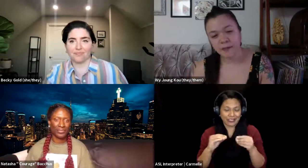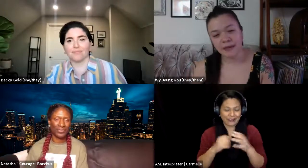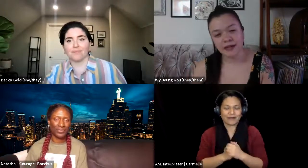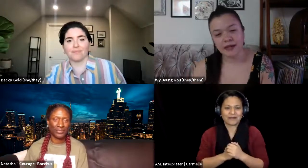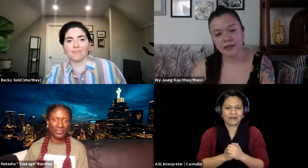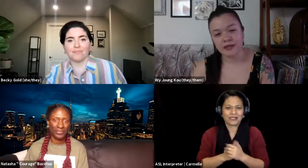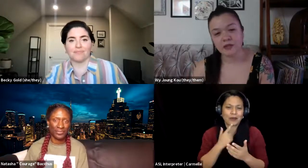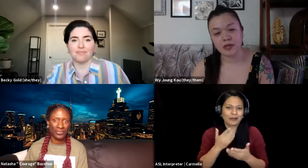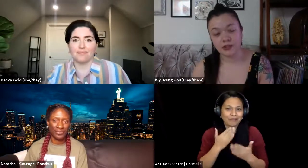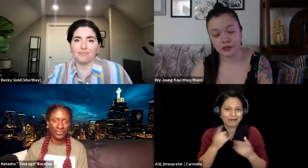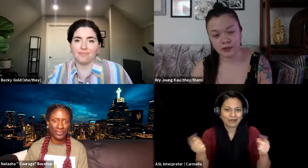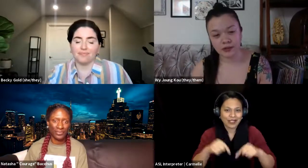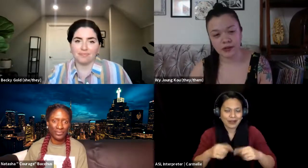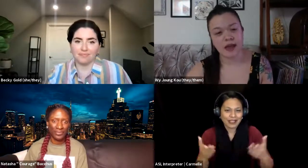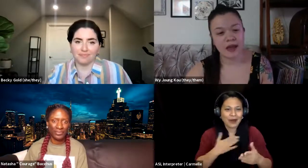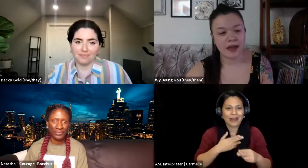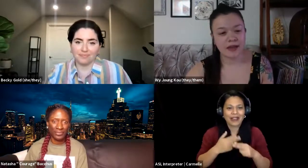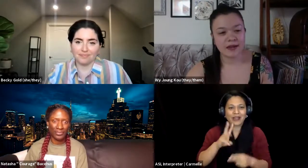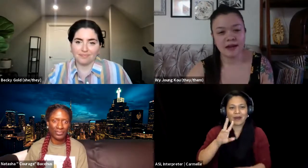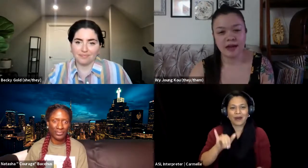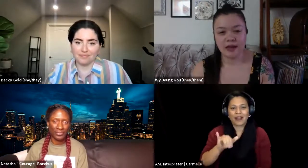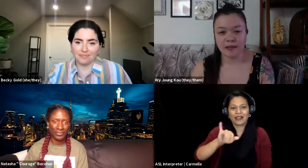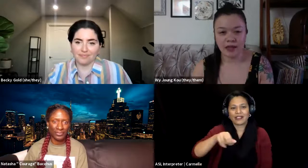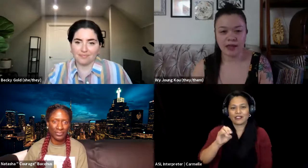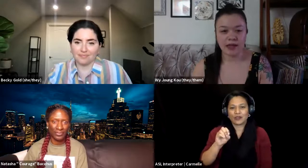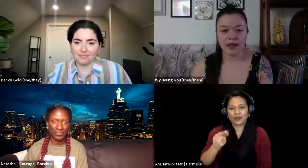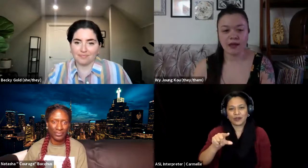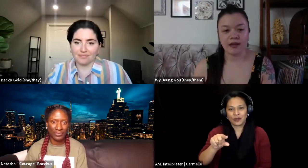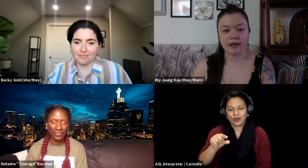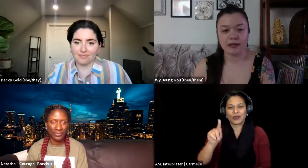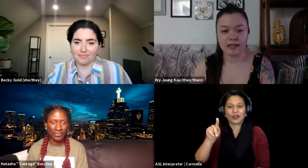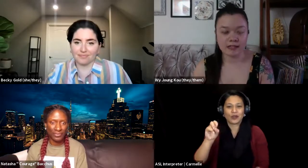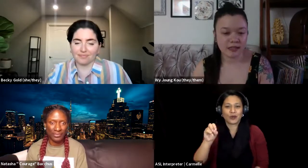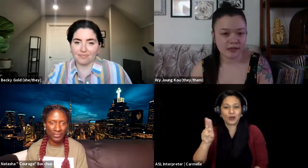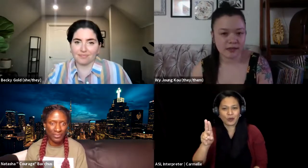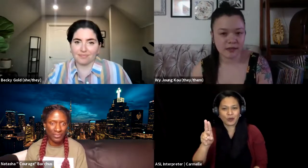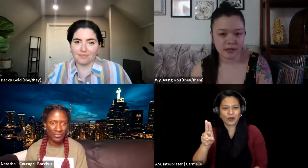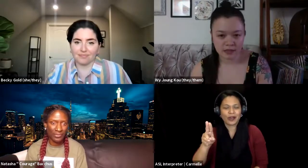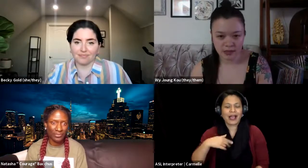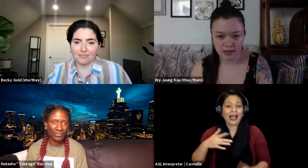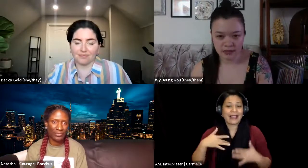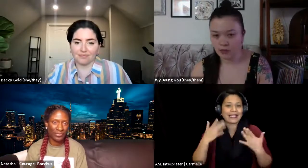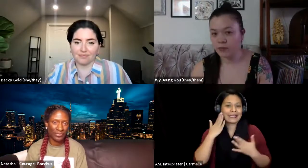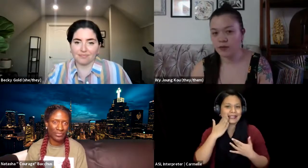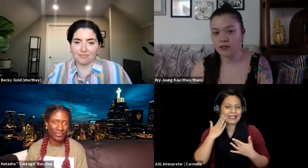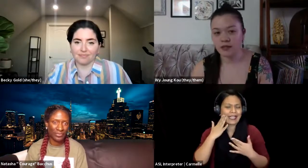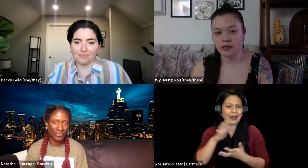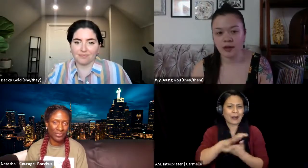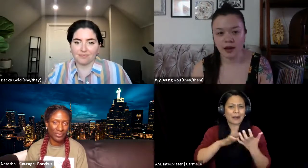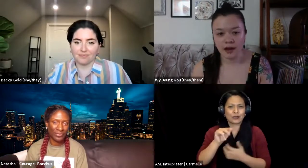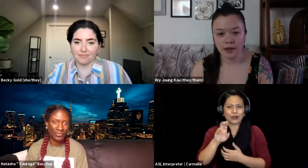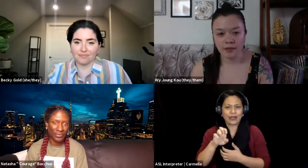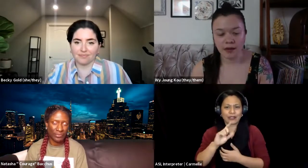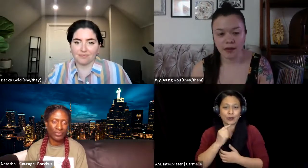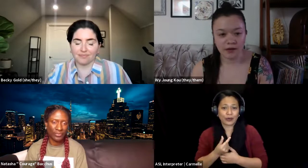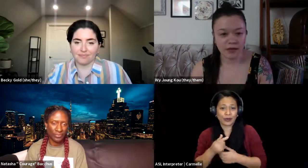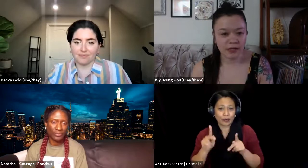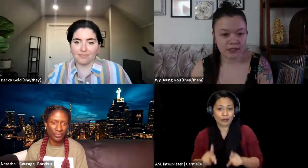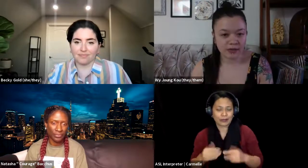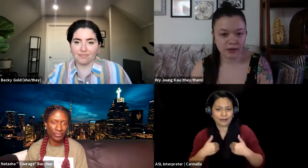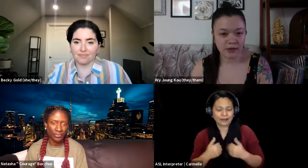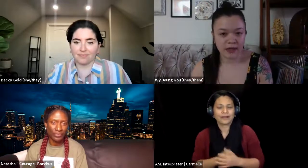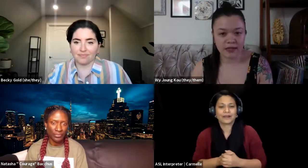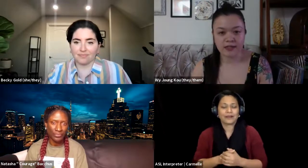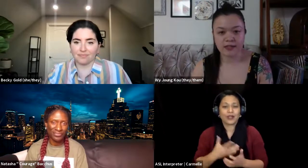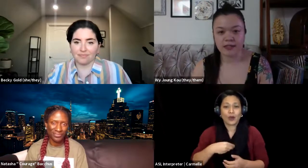my name is Wy Joung Kou and i am a light-skinned mixed-race queer person of white settler and east